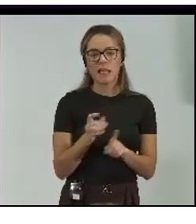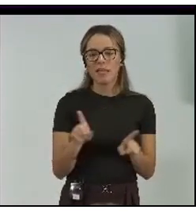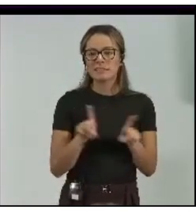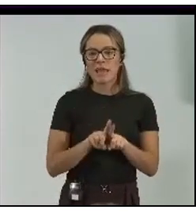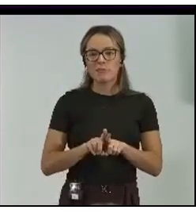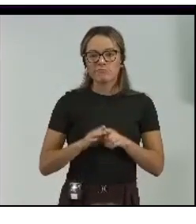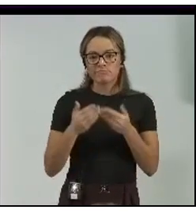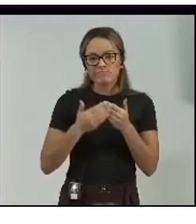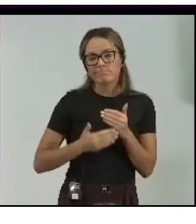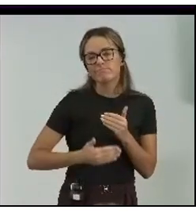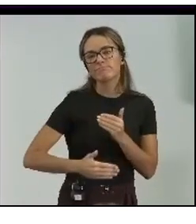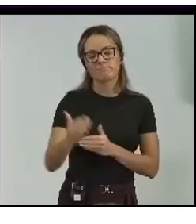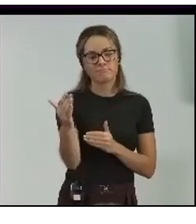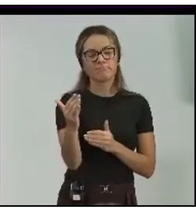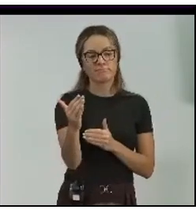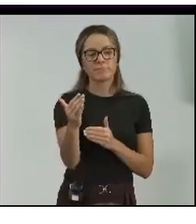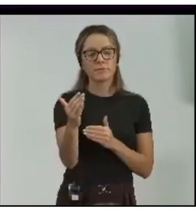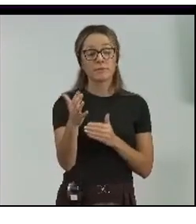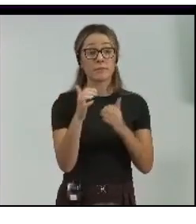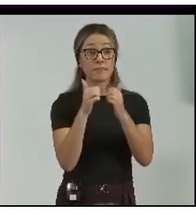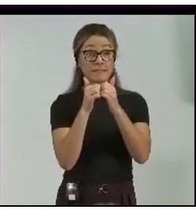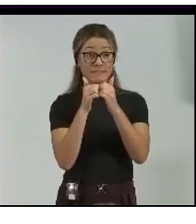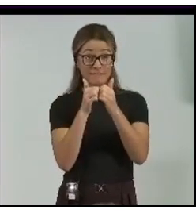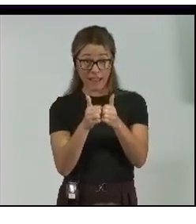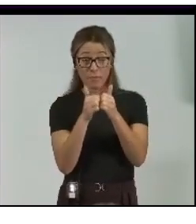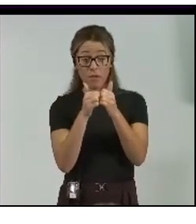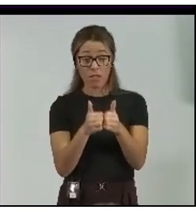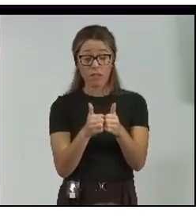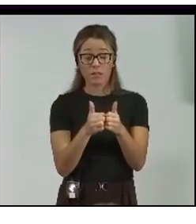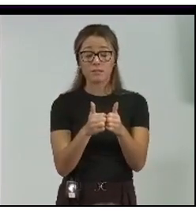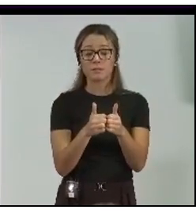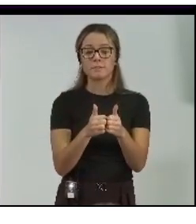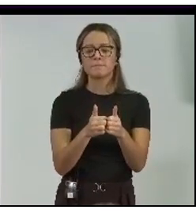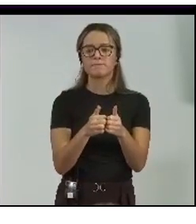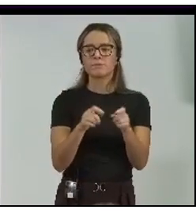But that's something really valuable. And it's also a way to sell accessibility